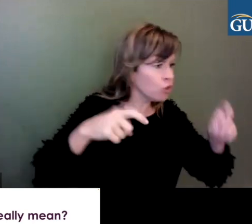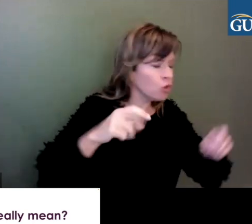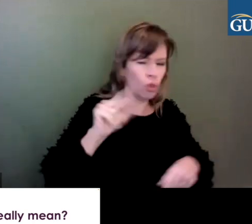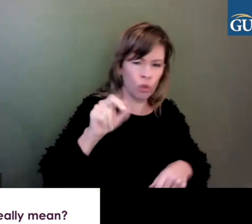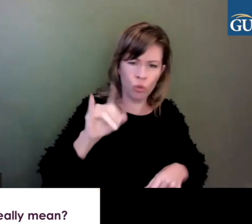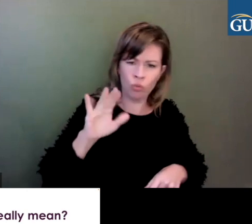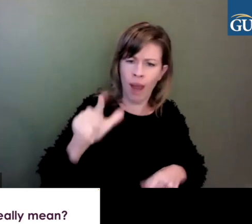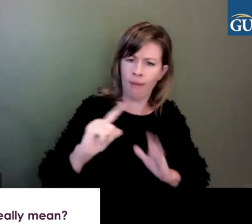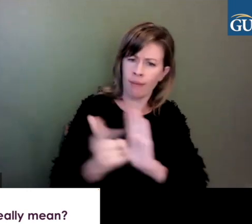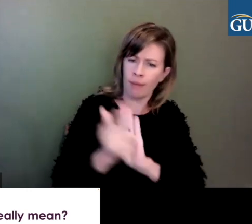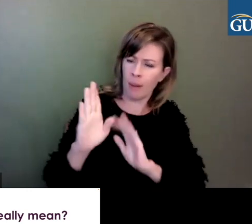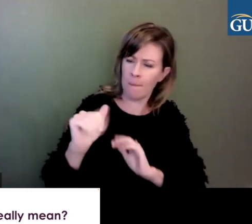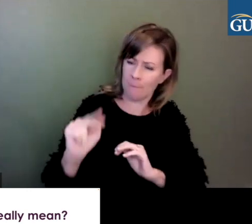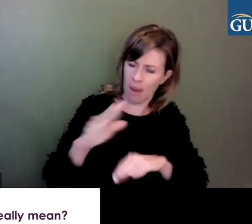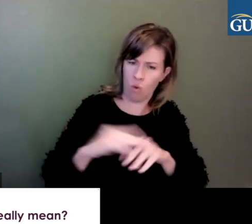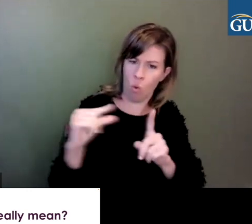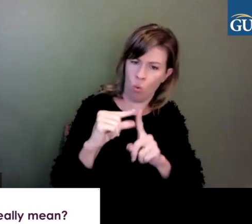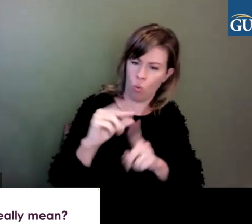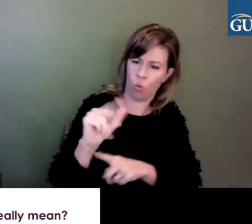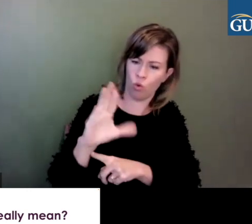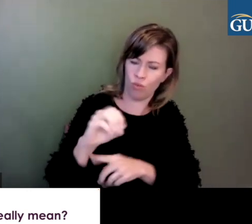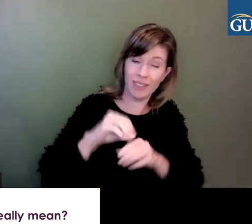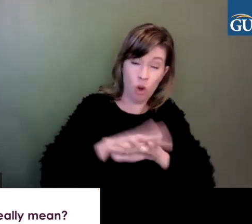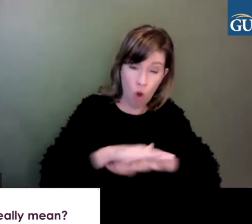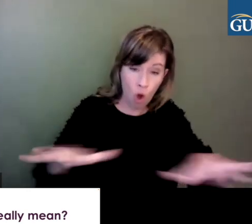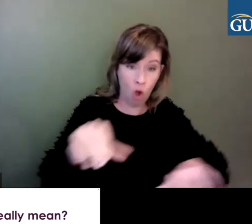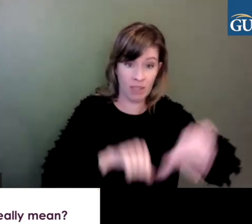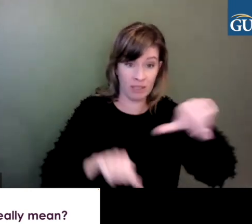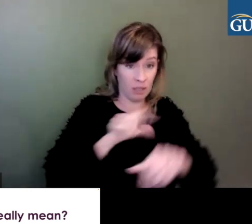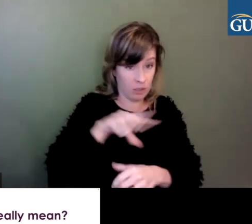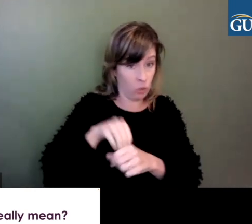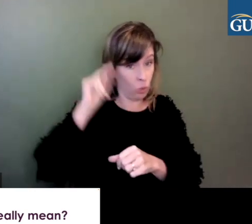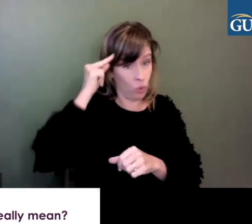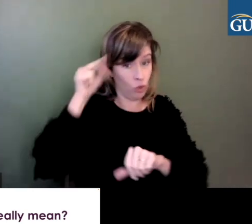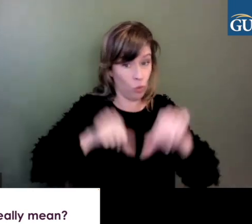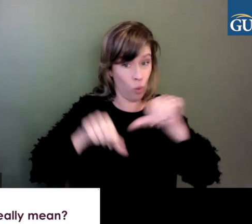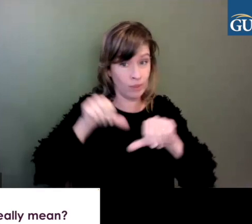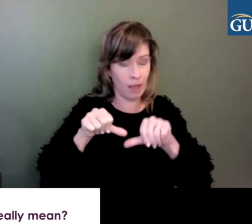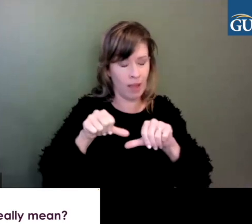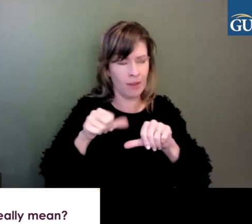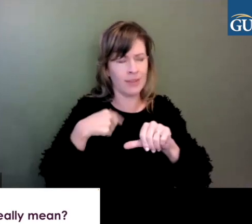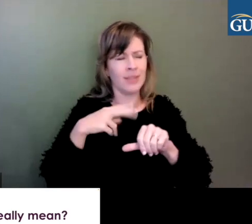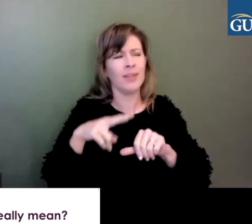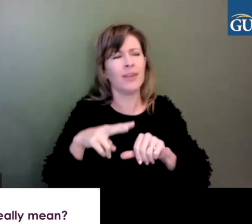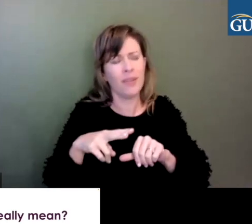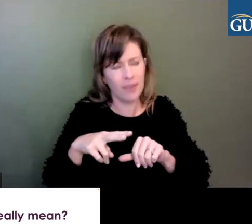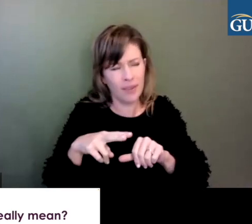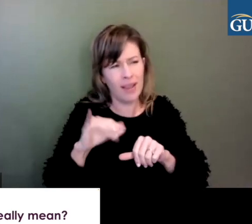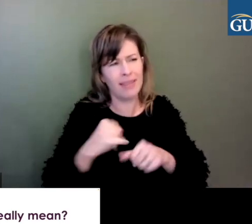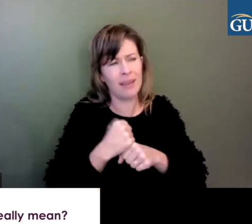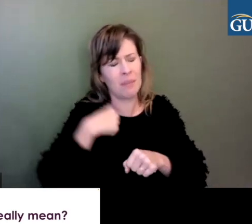in all sciences, including neurosciences. Where this kind of hung up, kind of made me think about a lot is whether